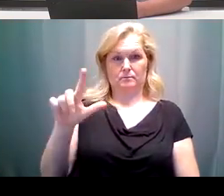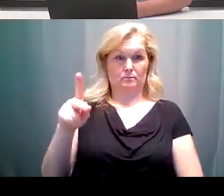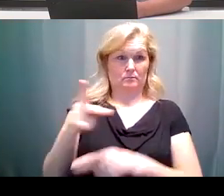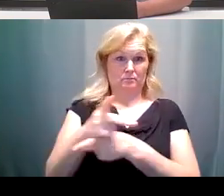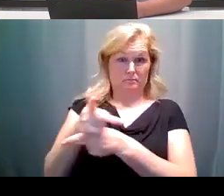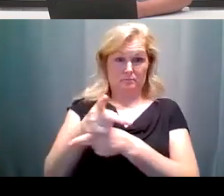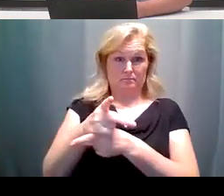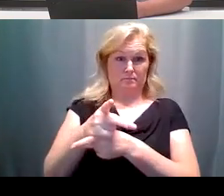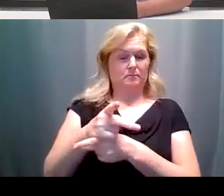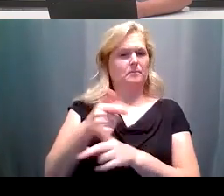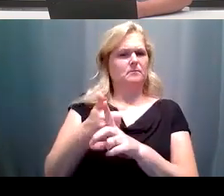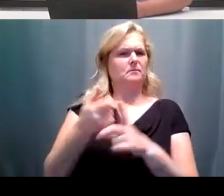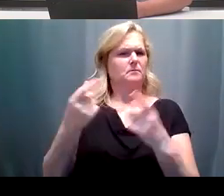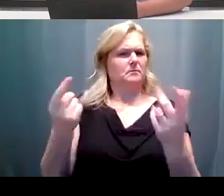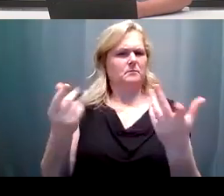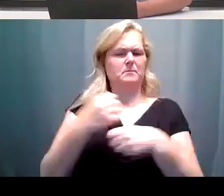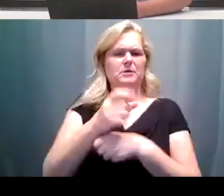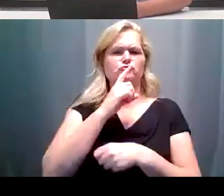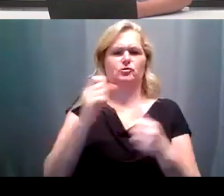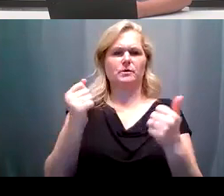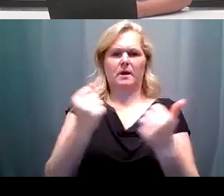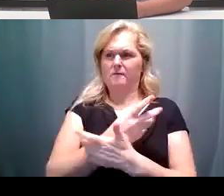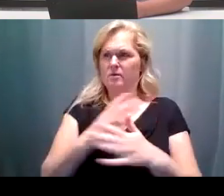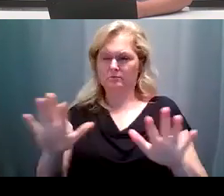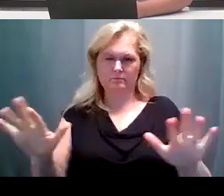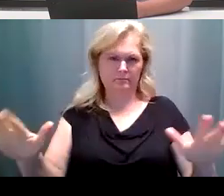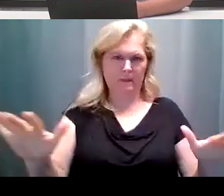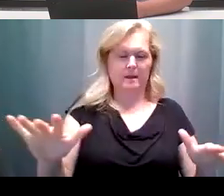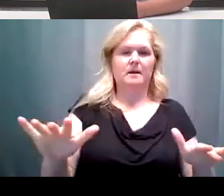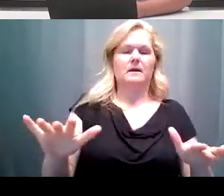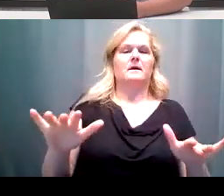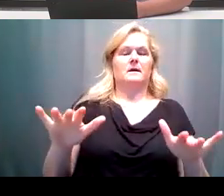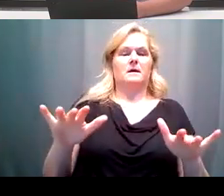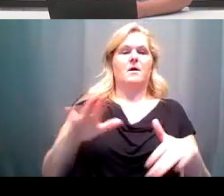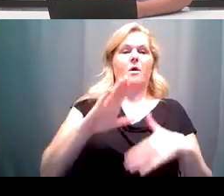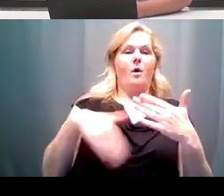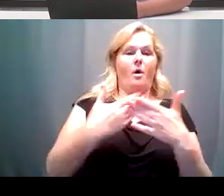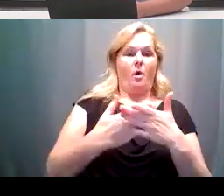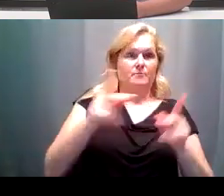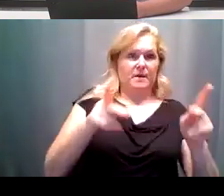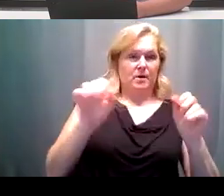The central poll supervisor makes sure that all electors are able to cast their ballot in an orderly way